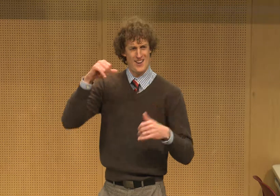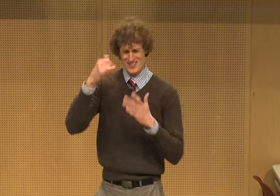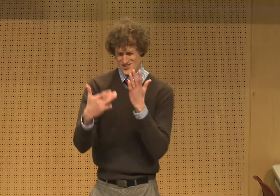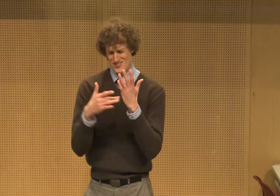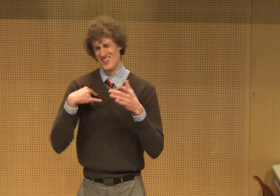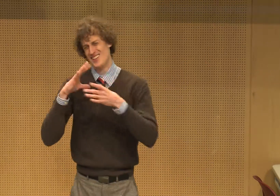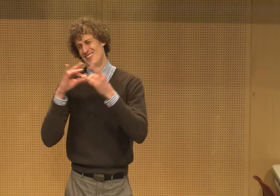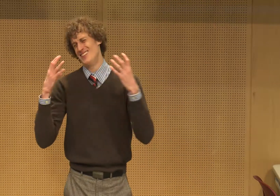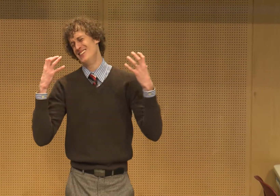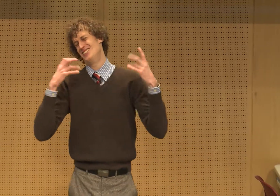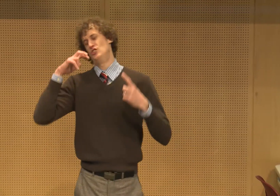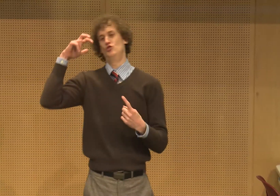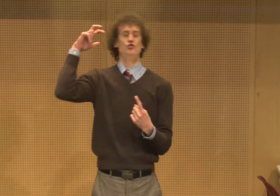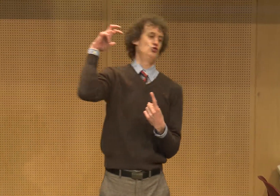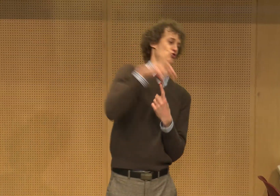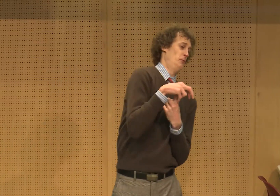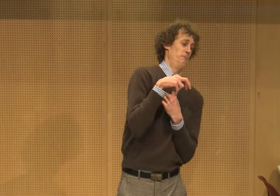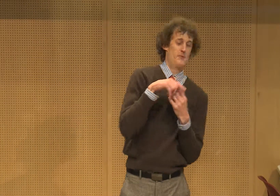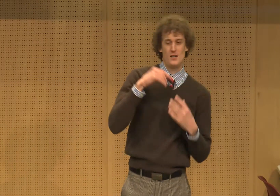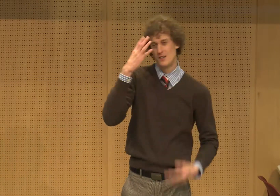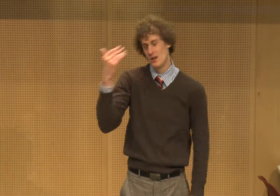So technology is just amazing.